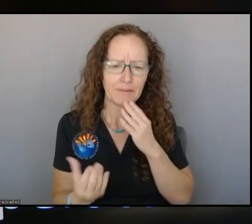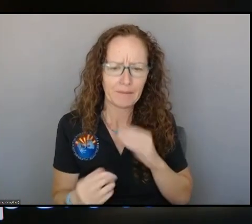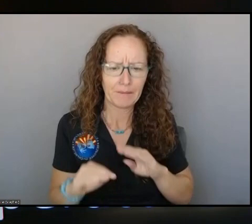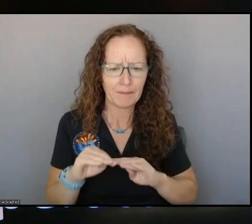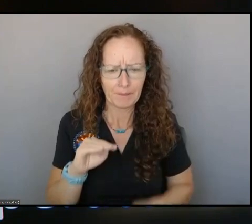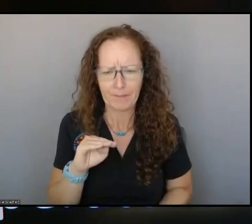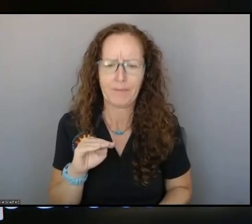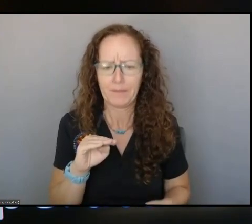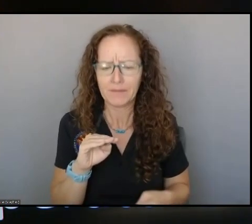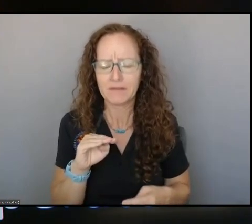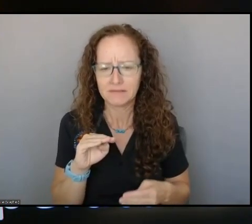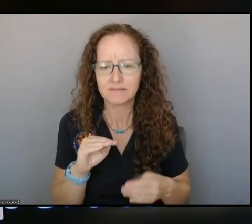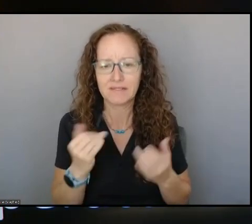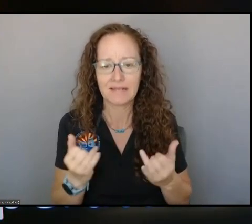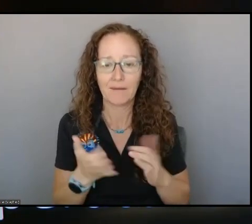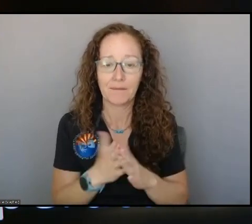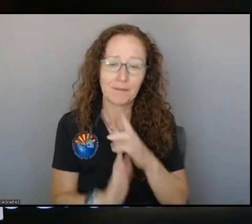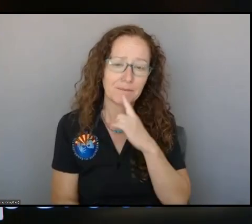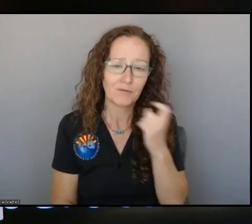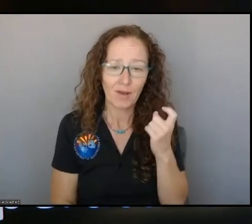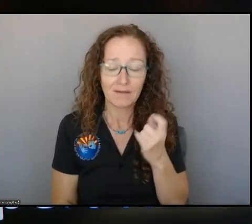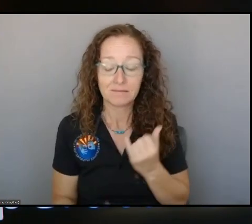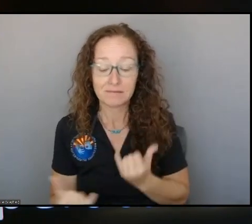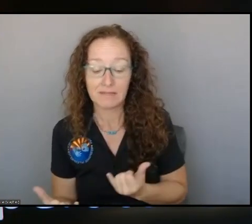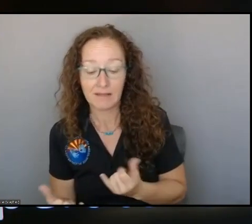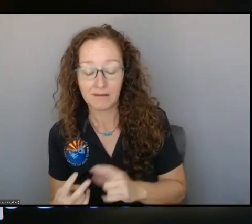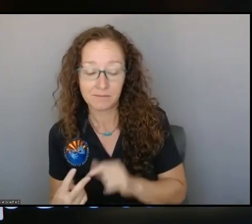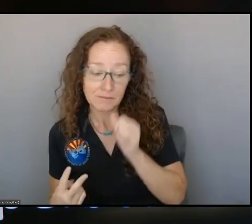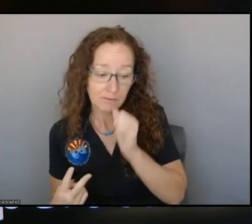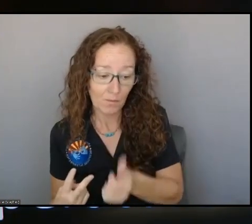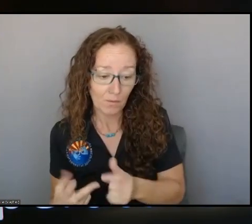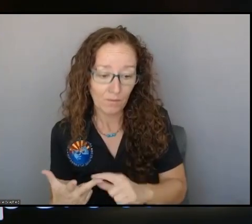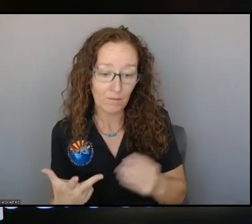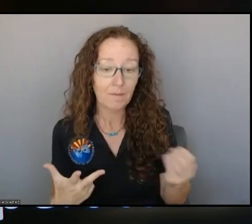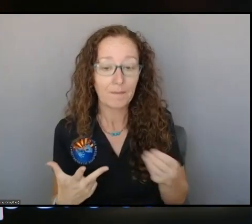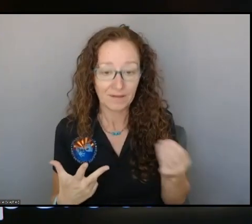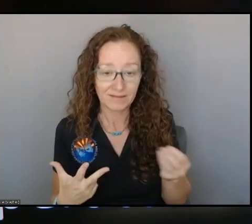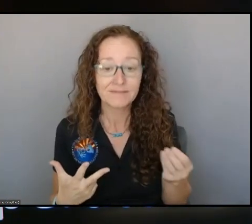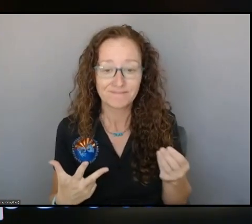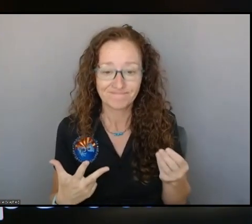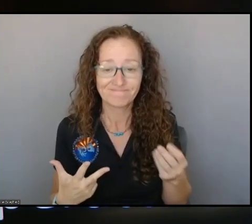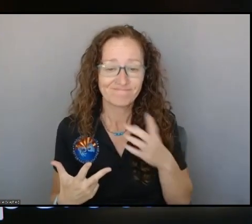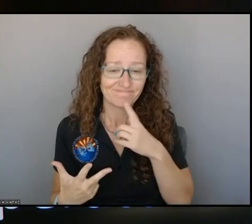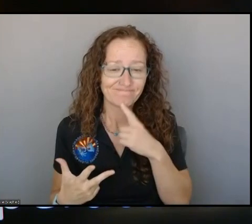Especially today, and into tomorrow, and through Monday. So each day we start to get a little bit more moisture over